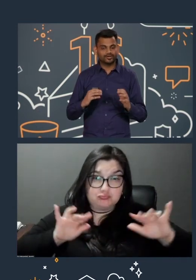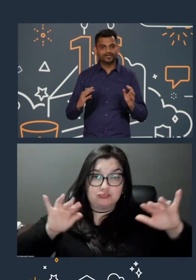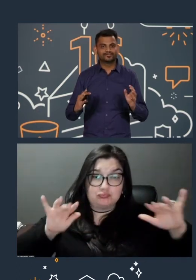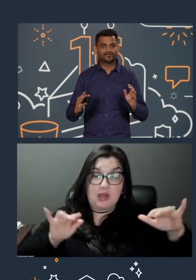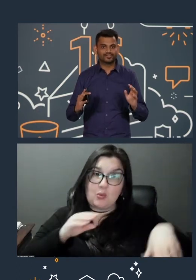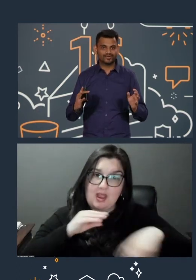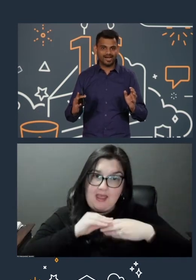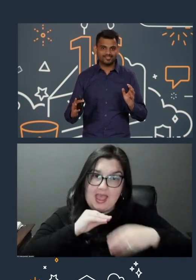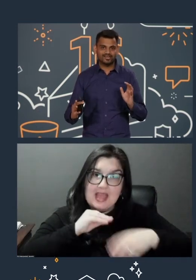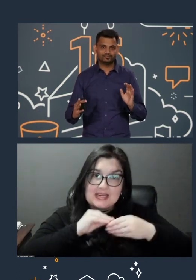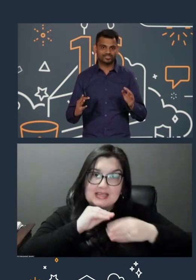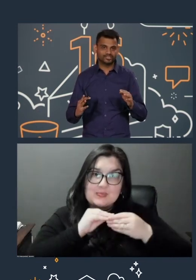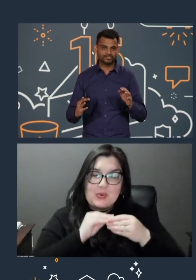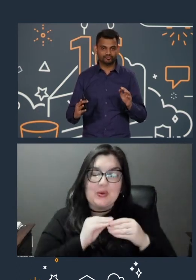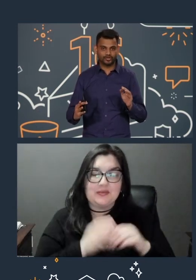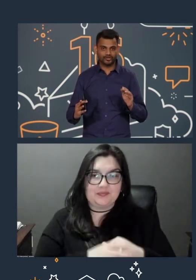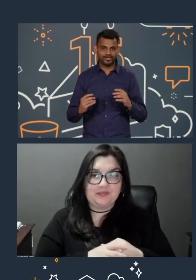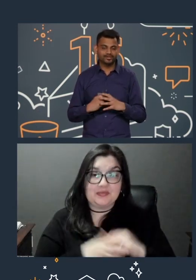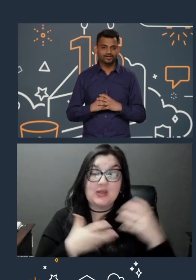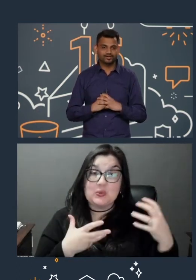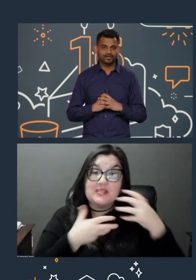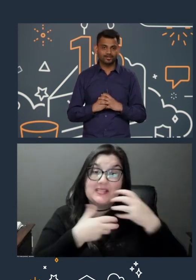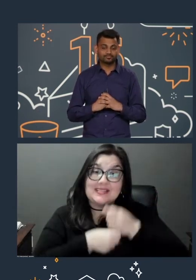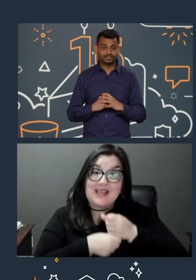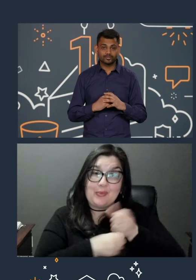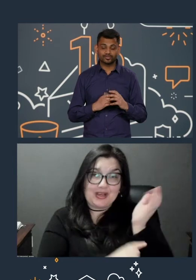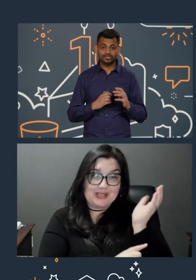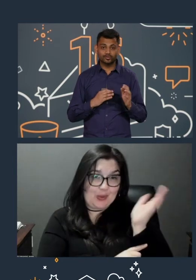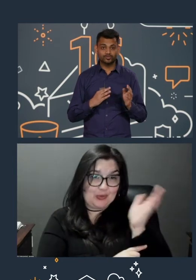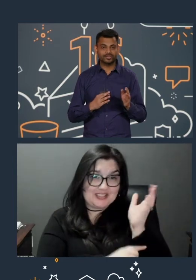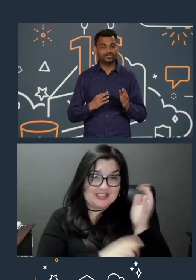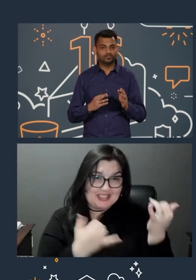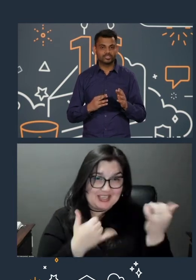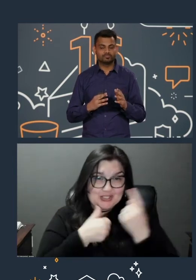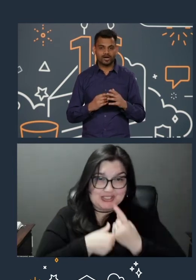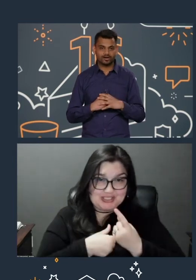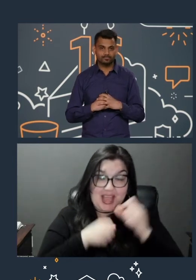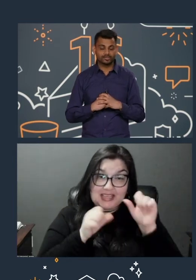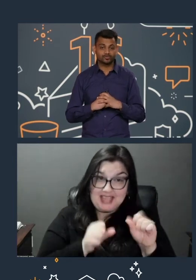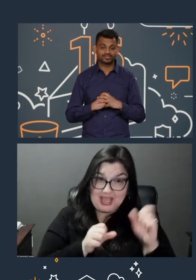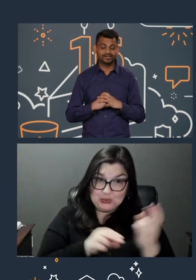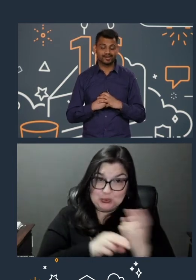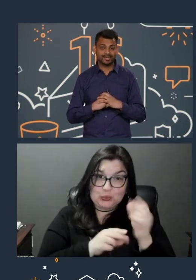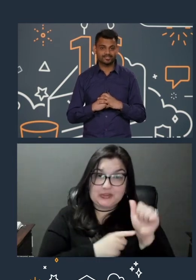Okay, so to summarize our presentation for today, you can use AWS Backup to centralize